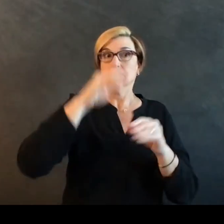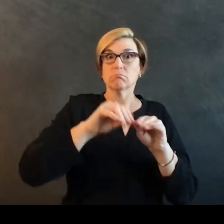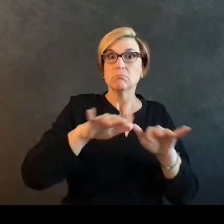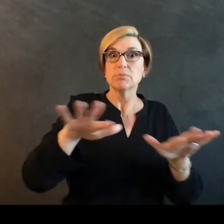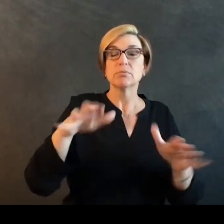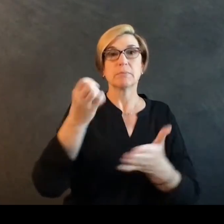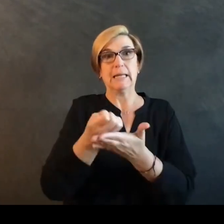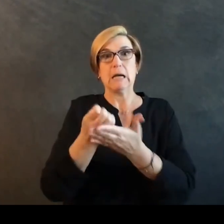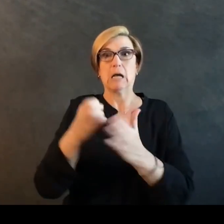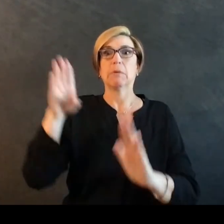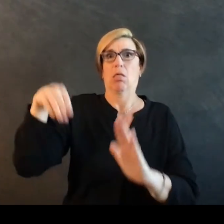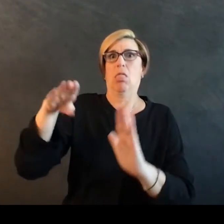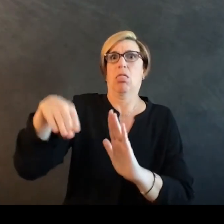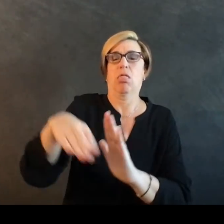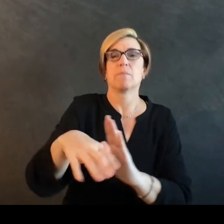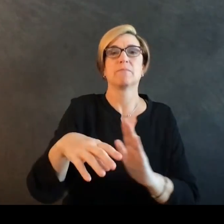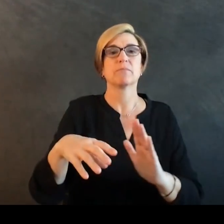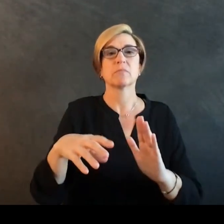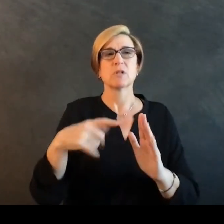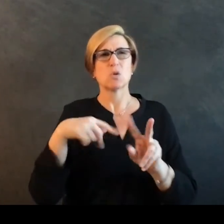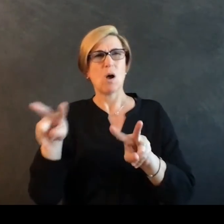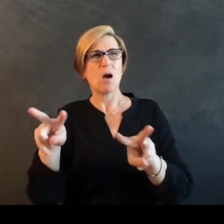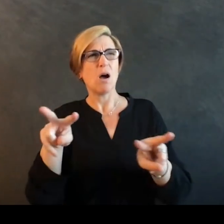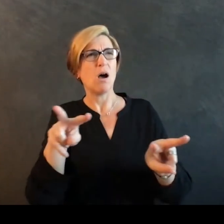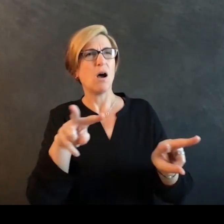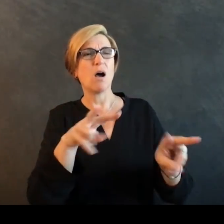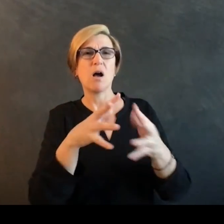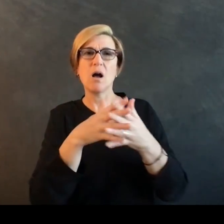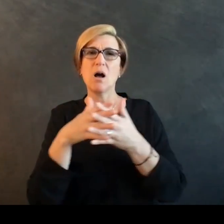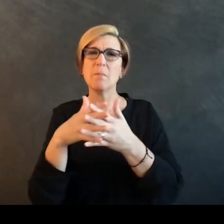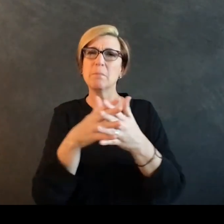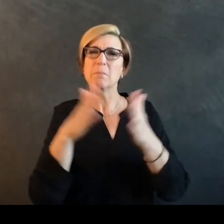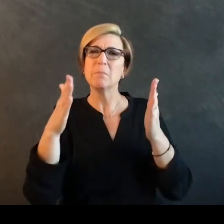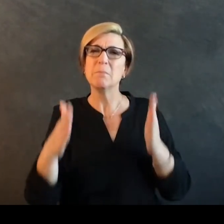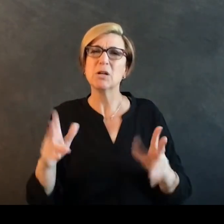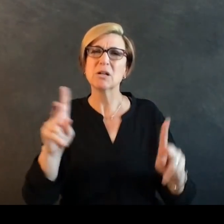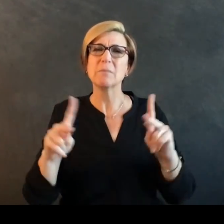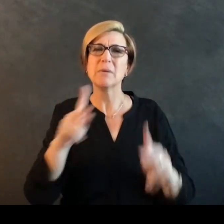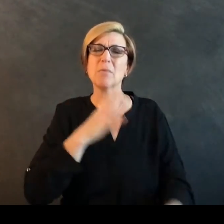seen Americans unite with incredible selflessness and compassion I want to